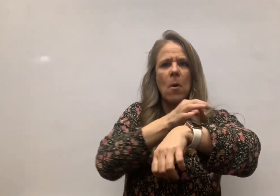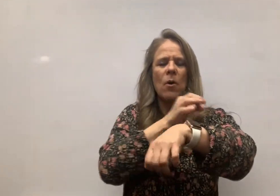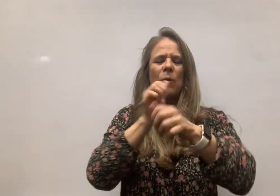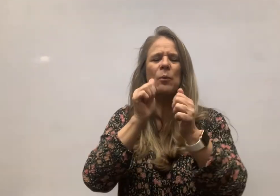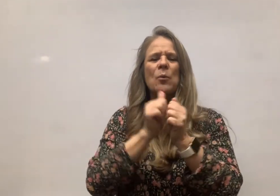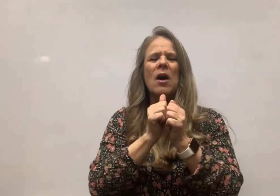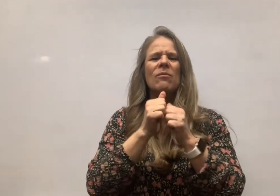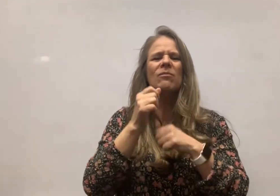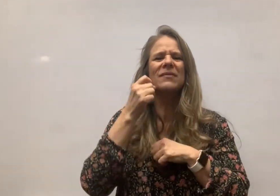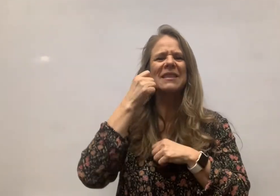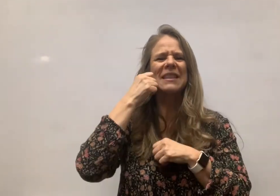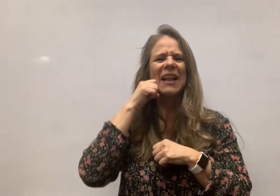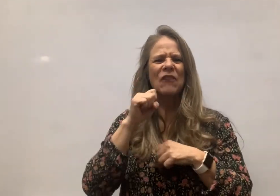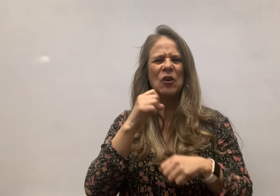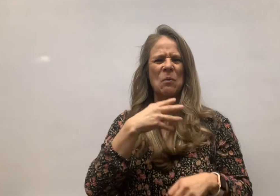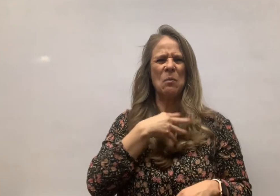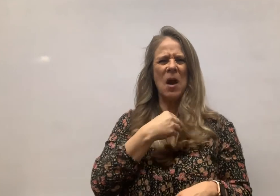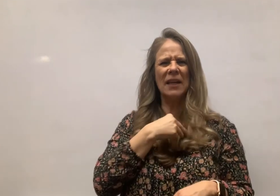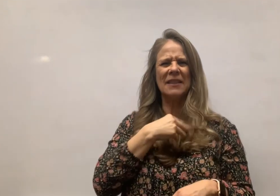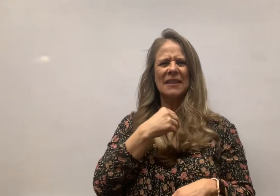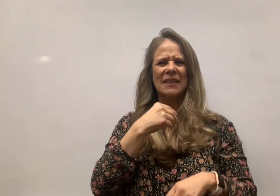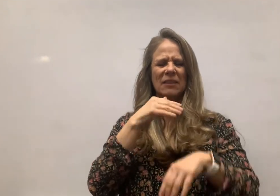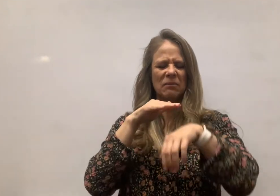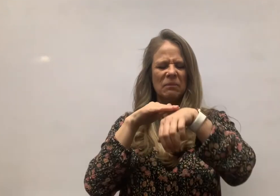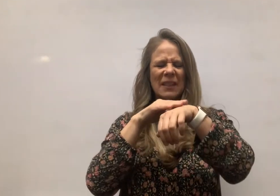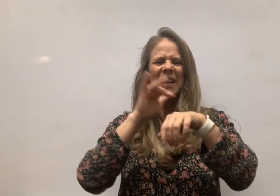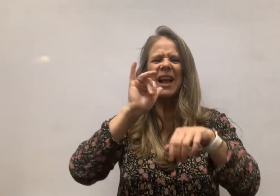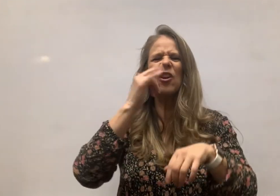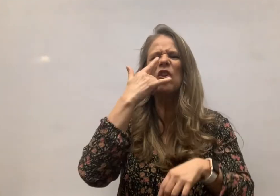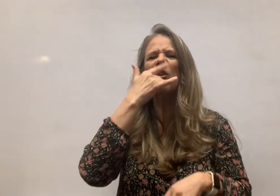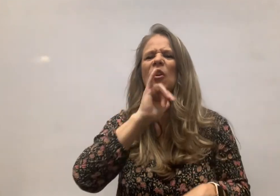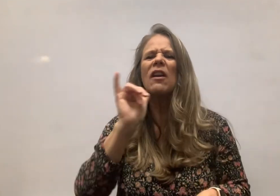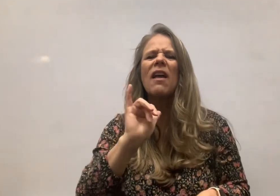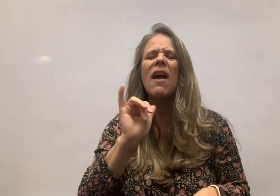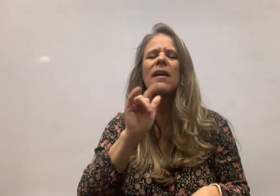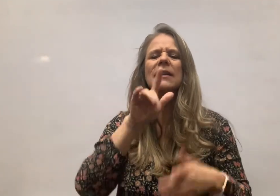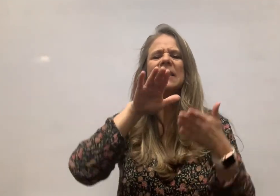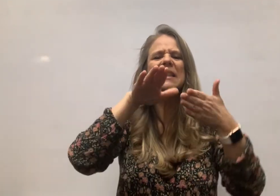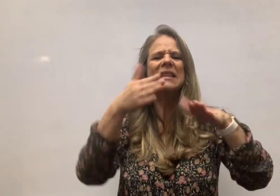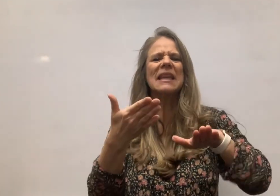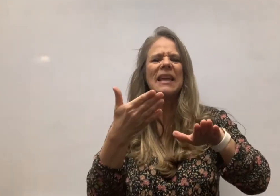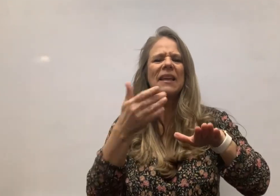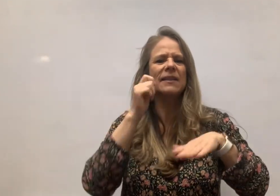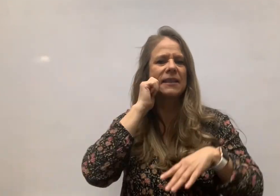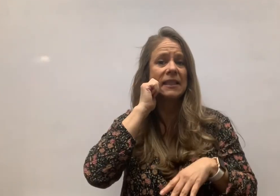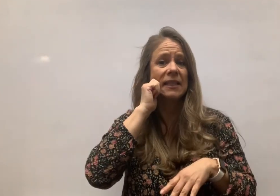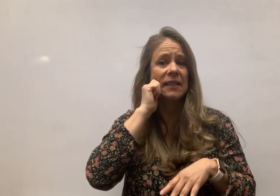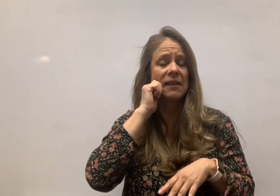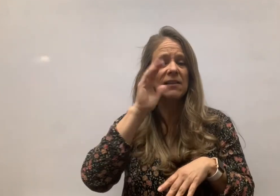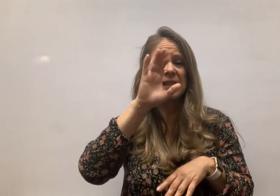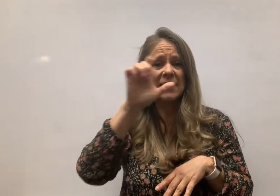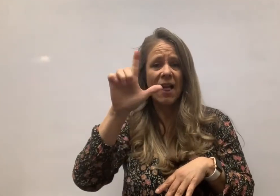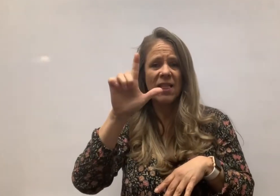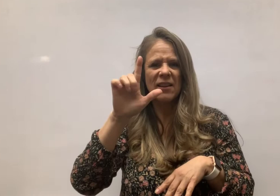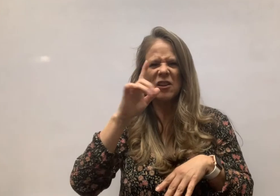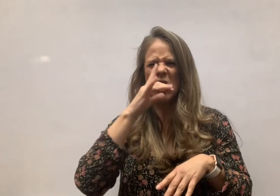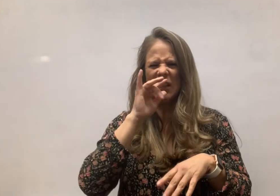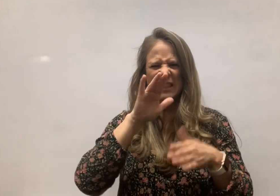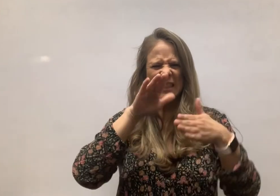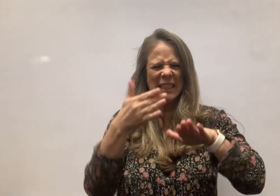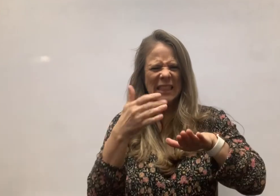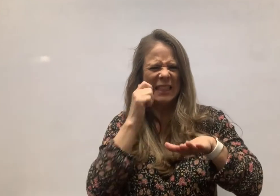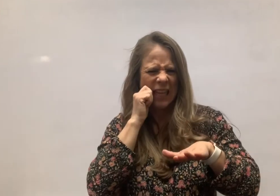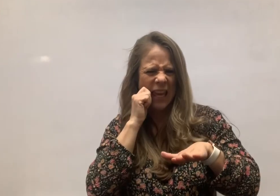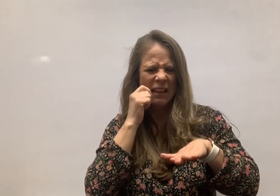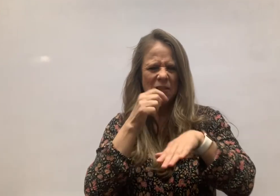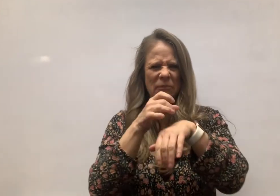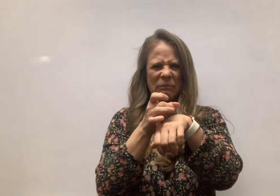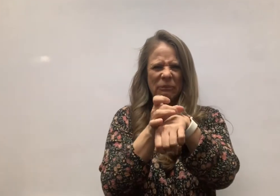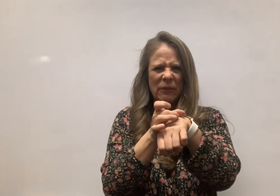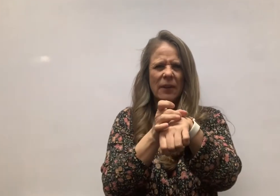buildup of dead skin cells.